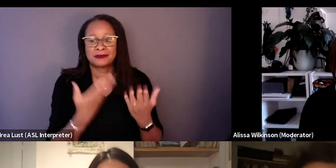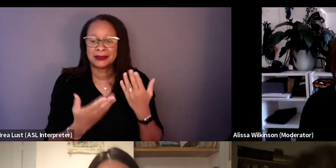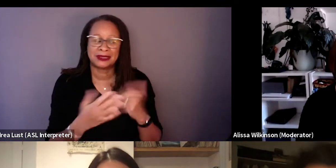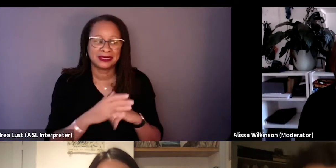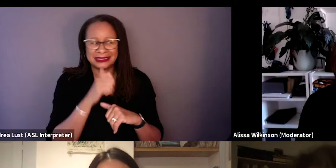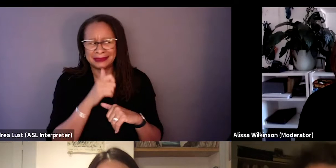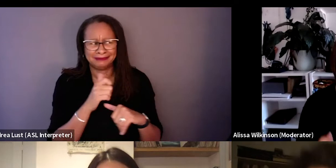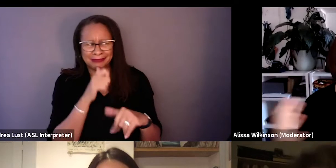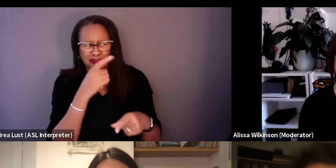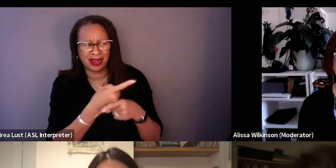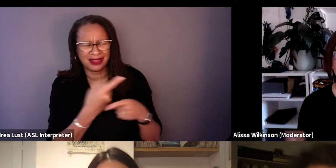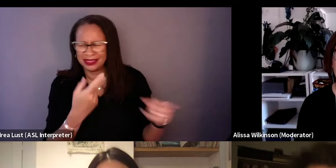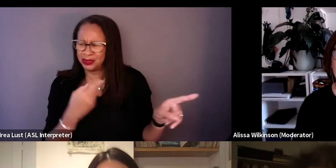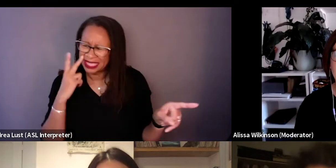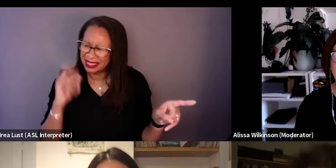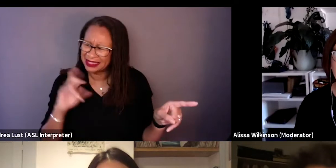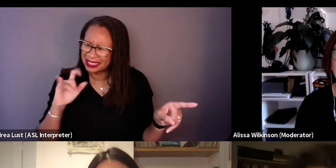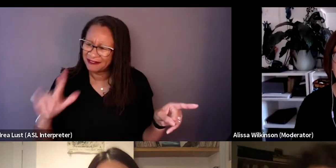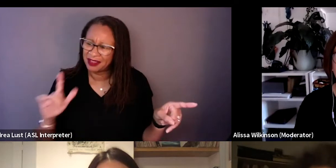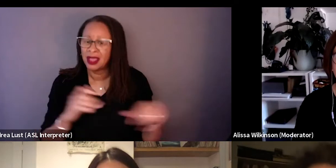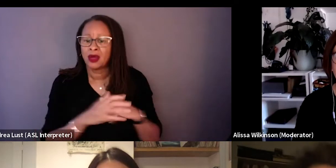Like religious extremism. Yeah.